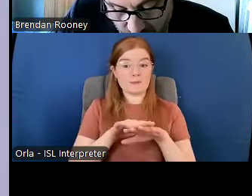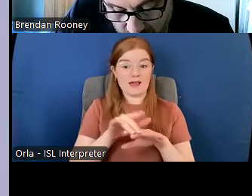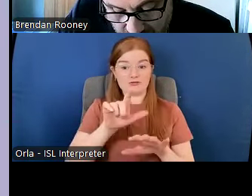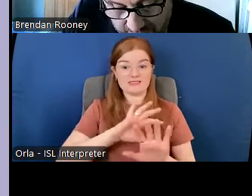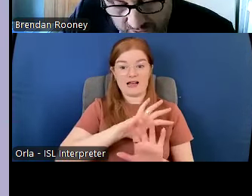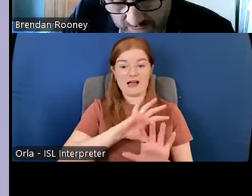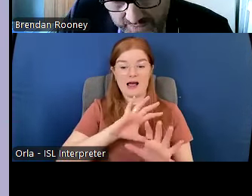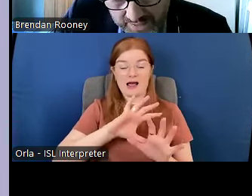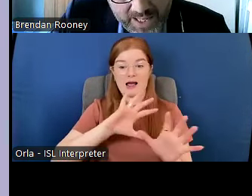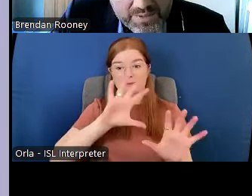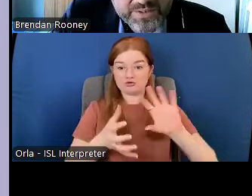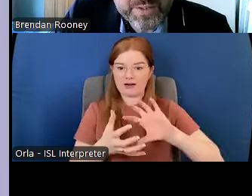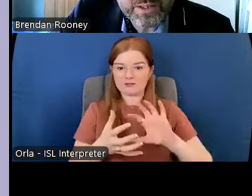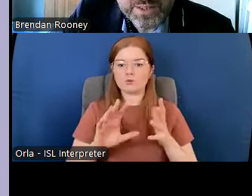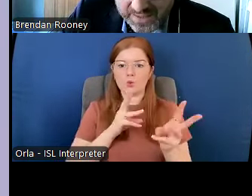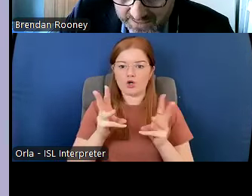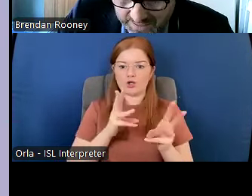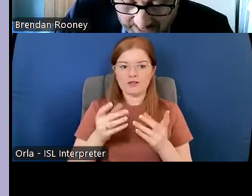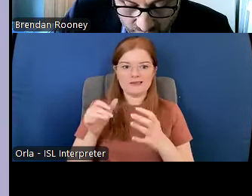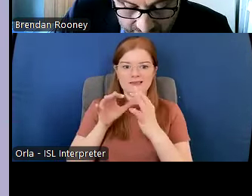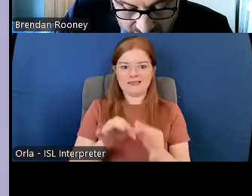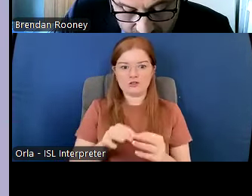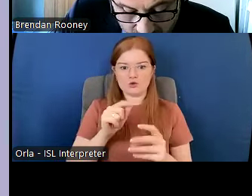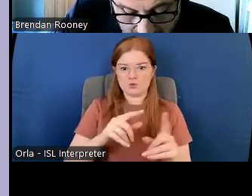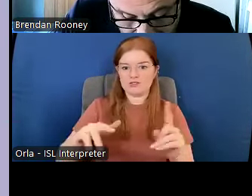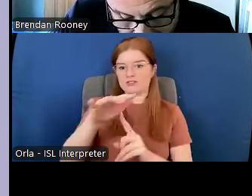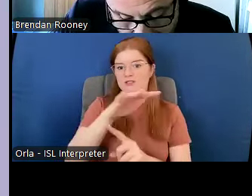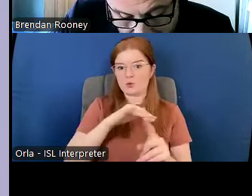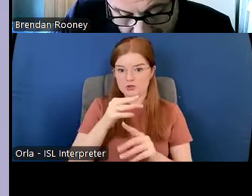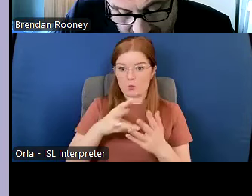were attributable to the collaborative circumstances in which they were made and the